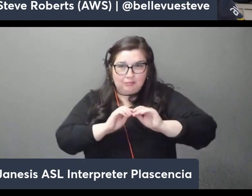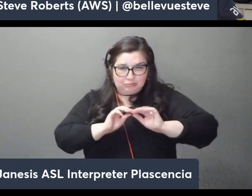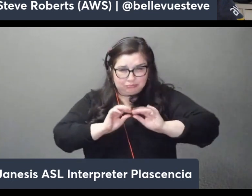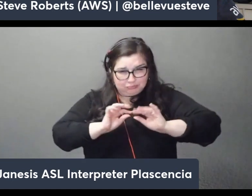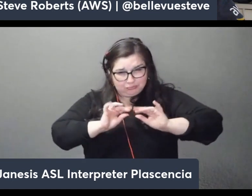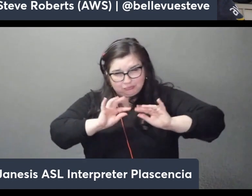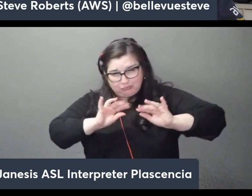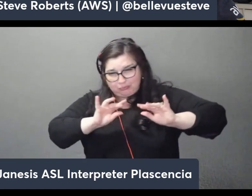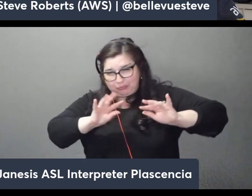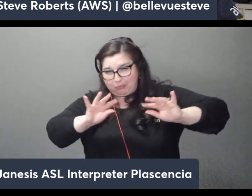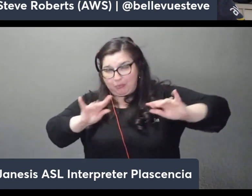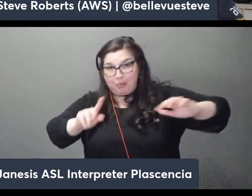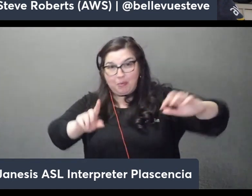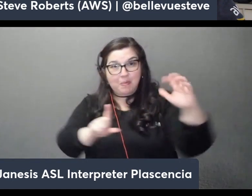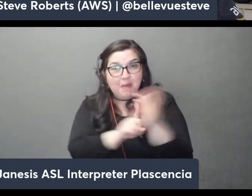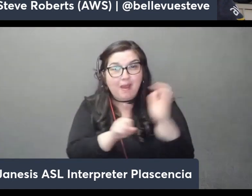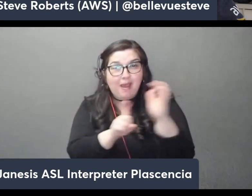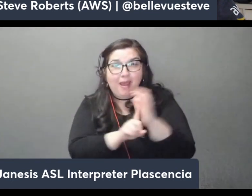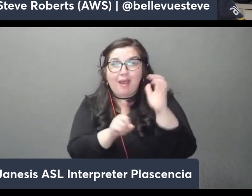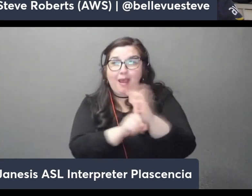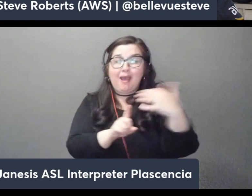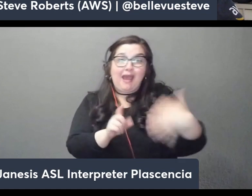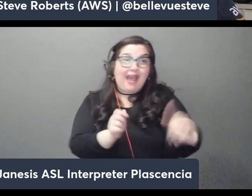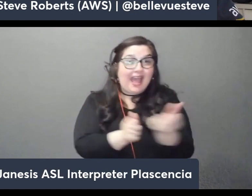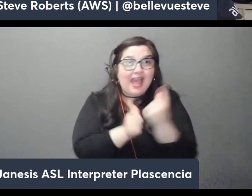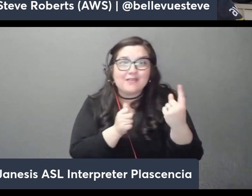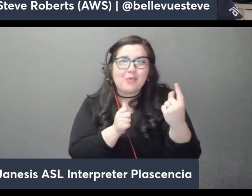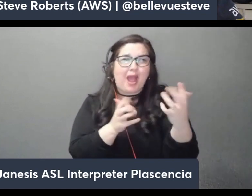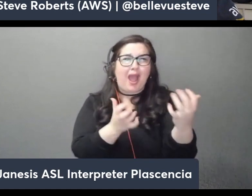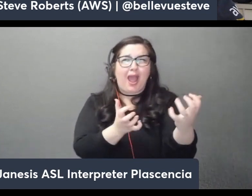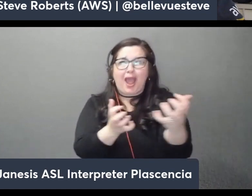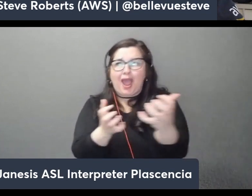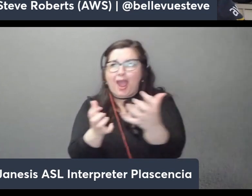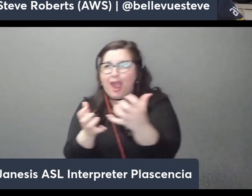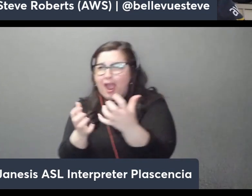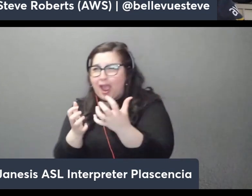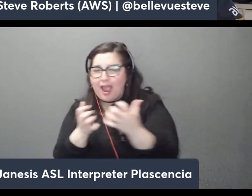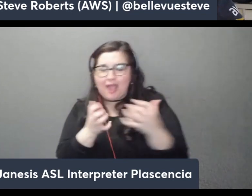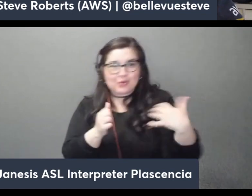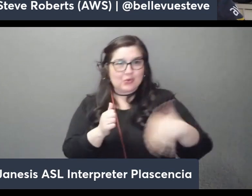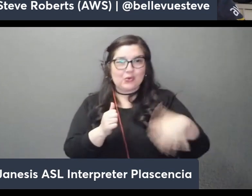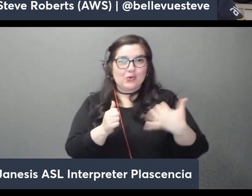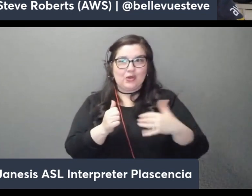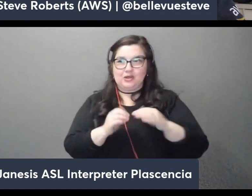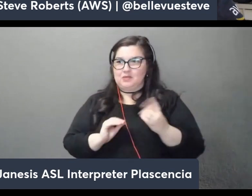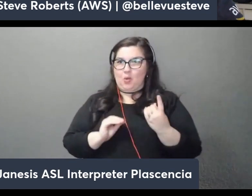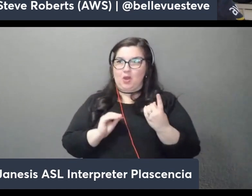that everyone was playing it, and you could go from no one playing it to literally